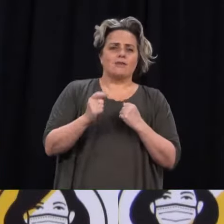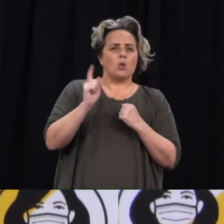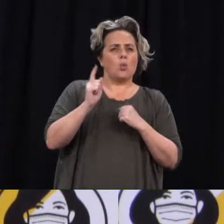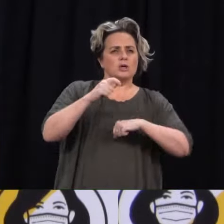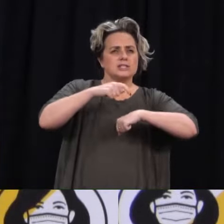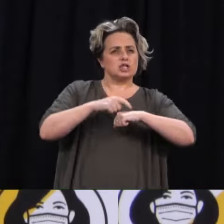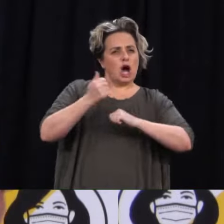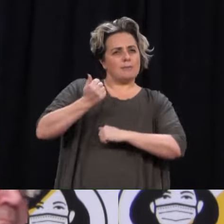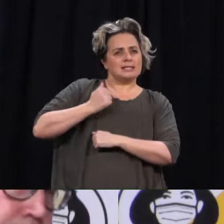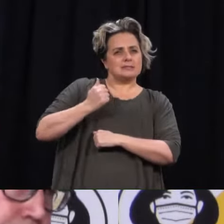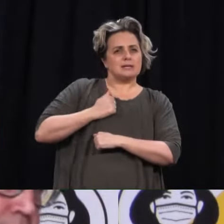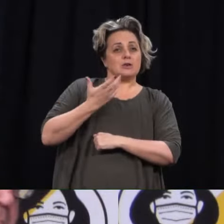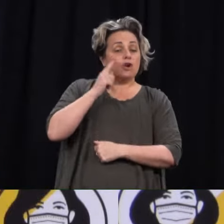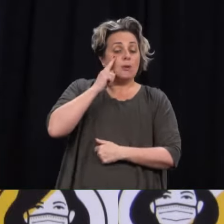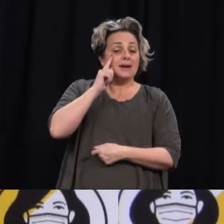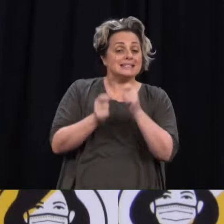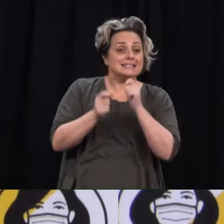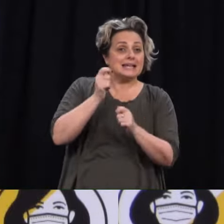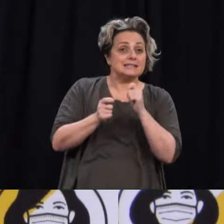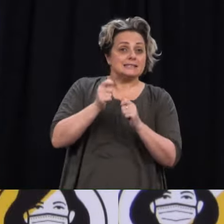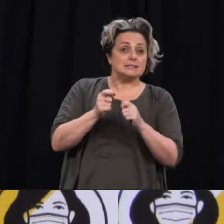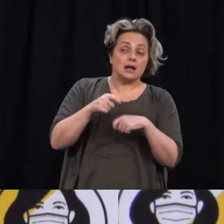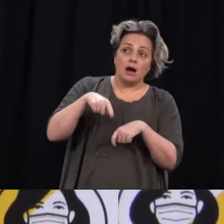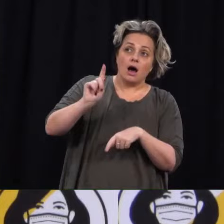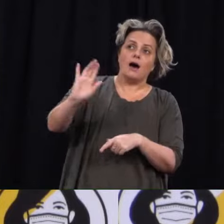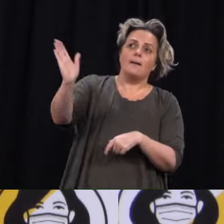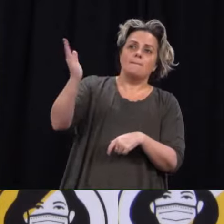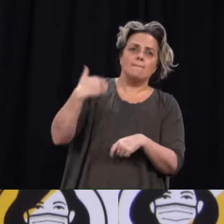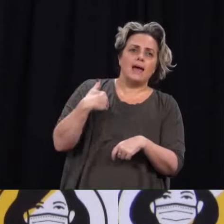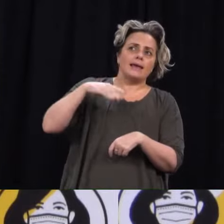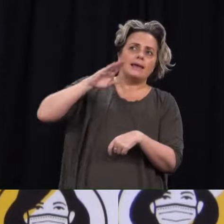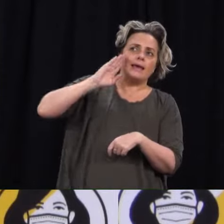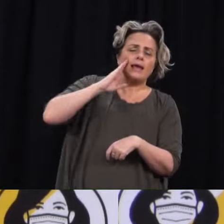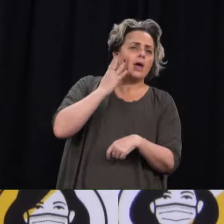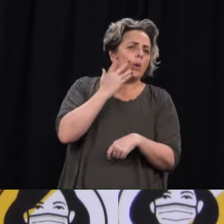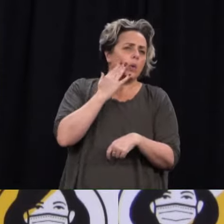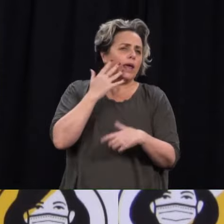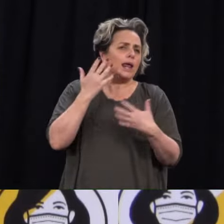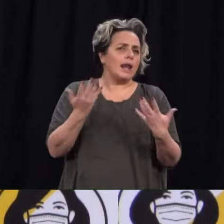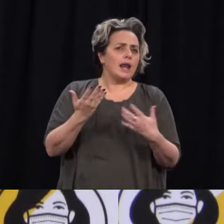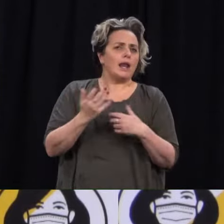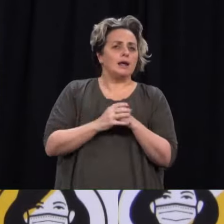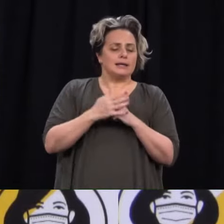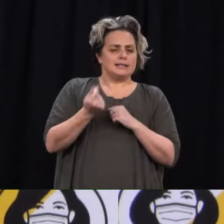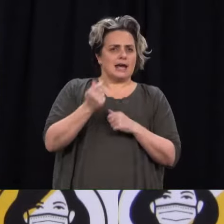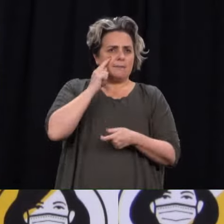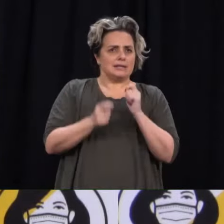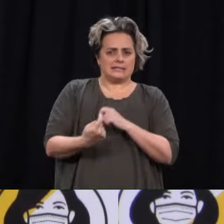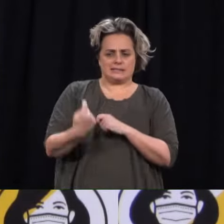long is the delay between a test being taken, someone being swabbed and a positive result